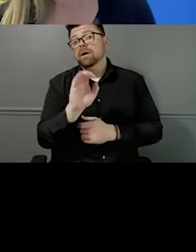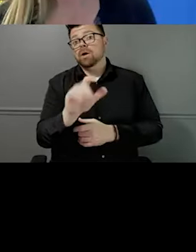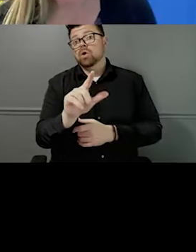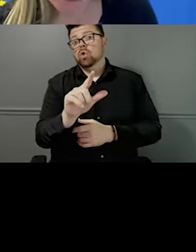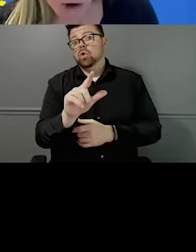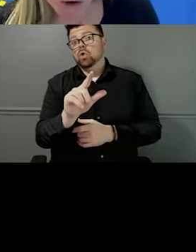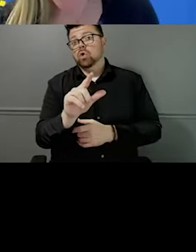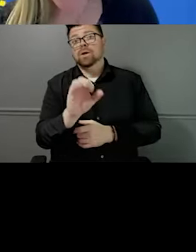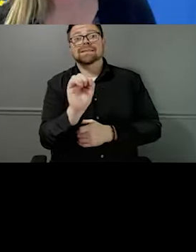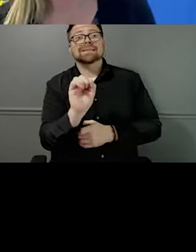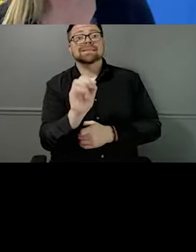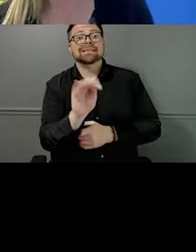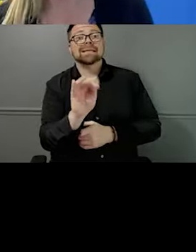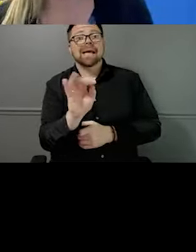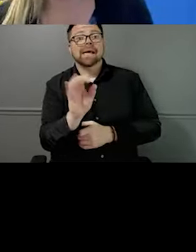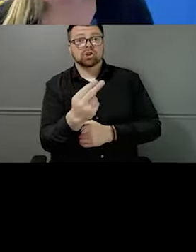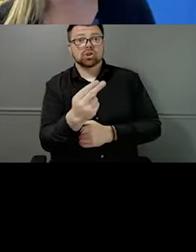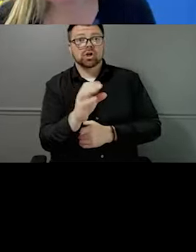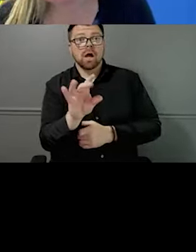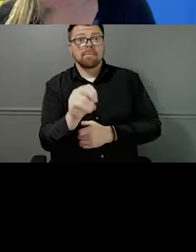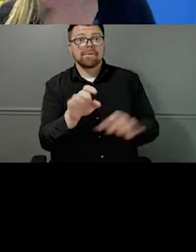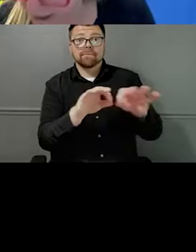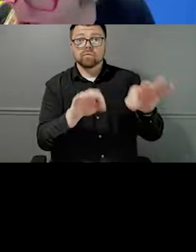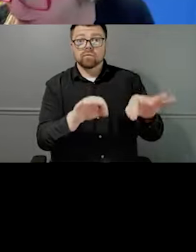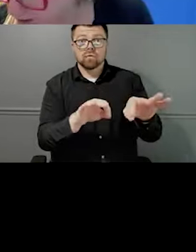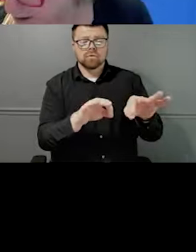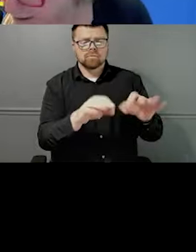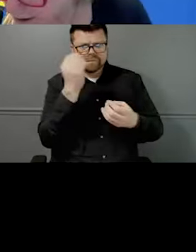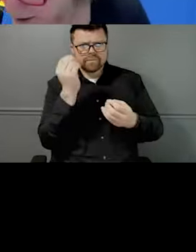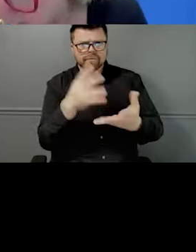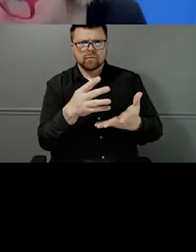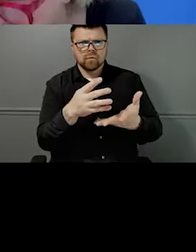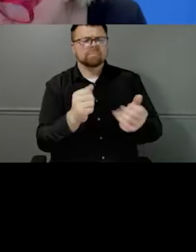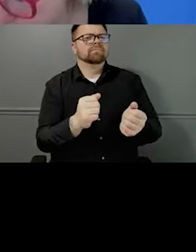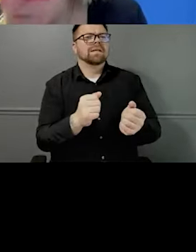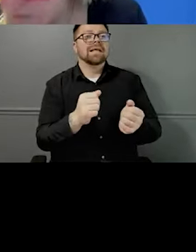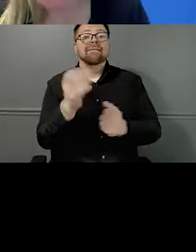we've also indicated that federal agencies may provide